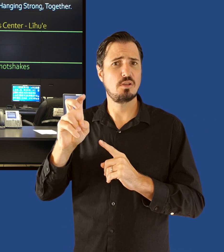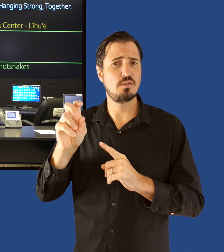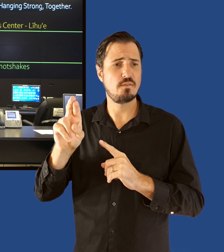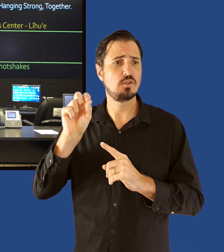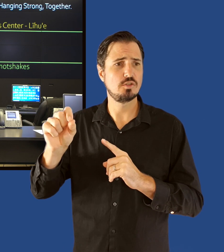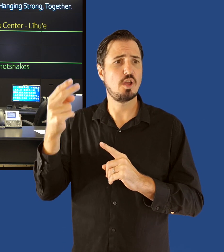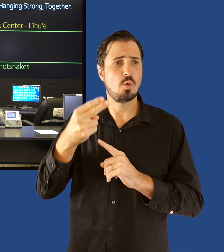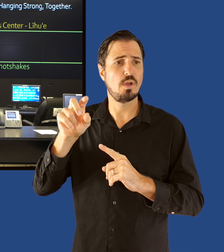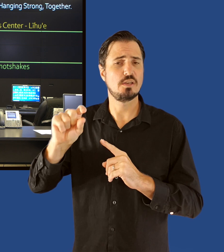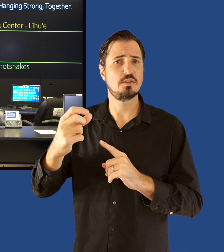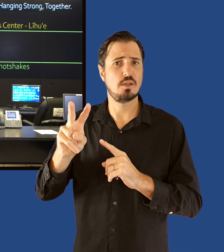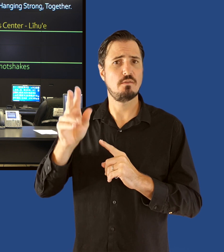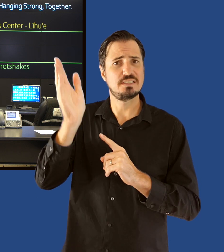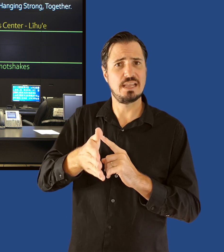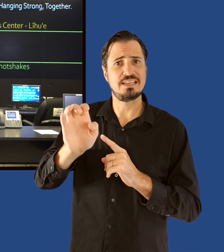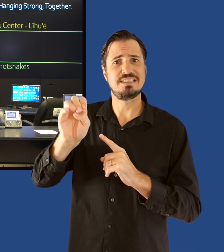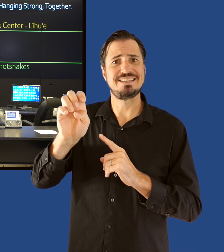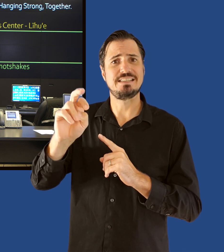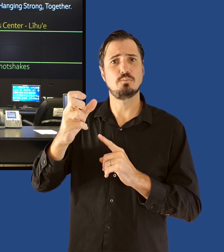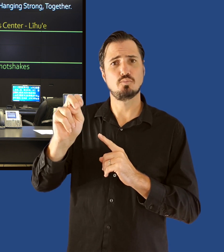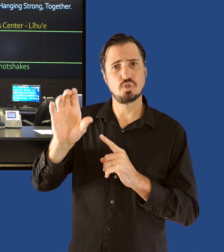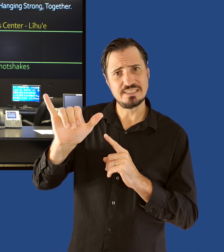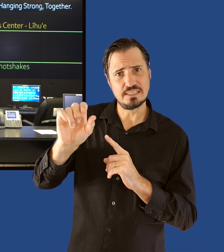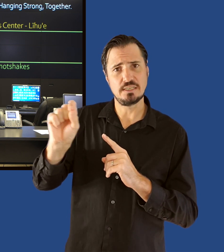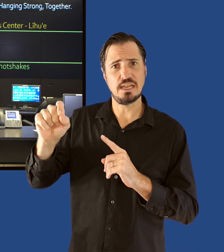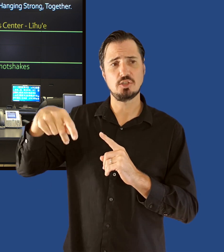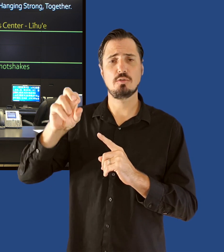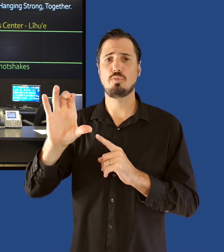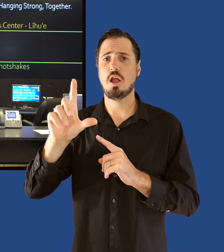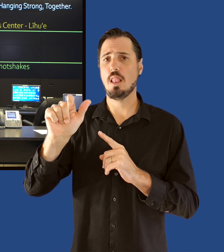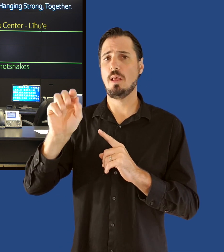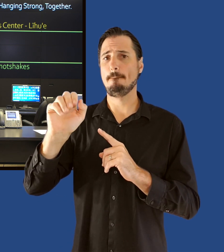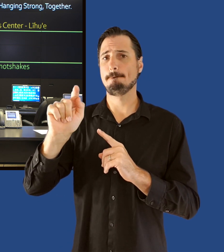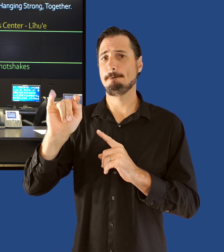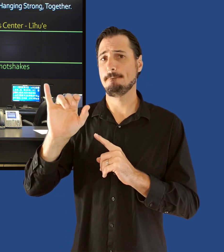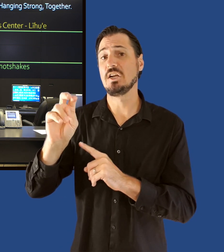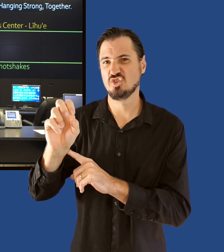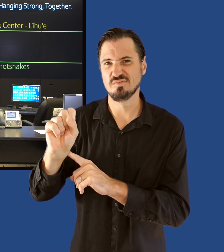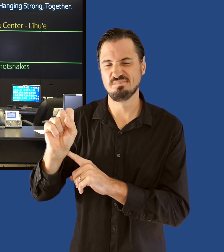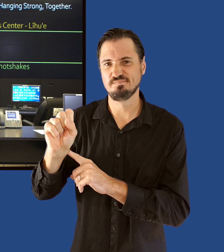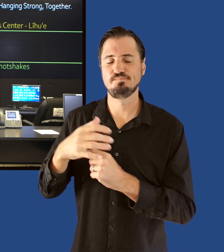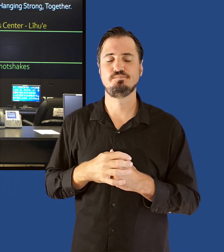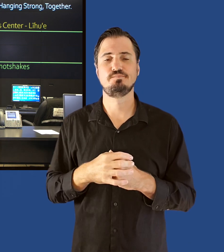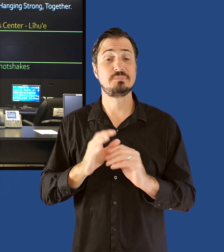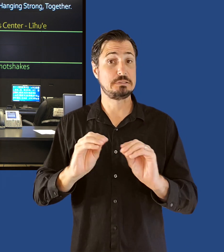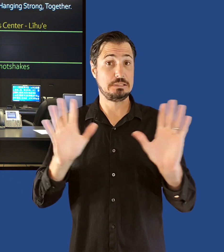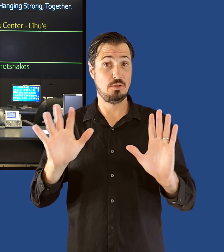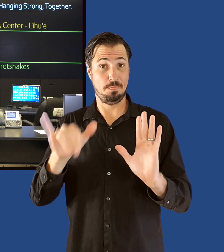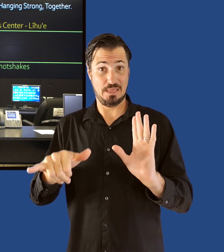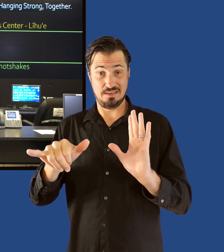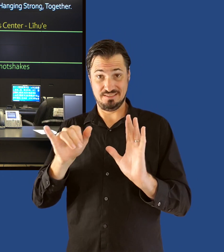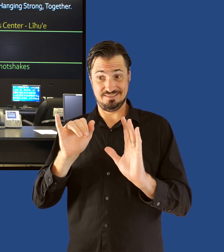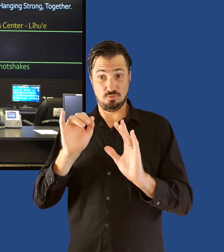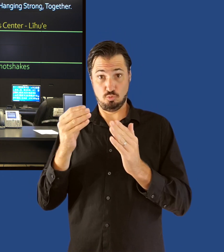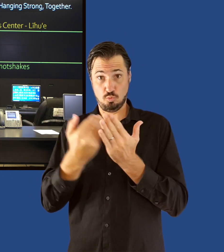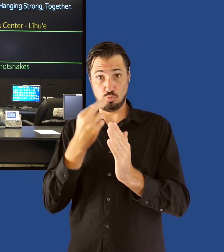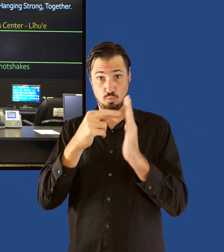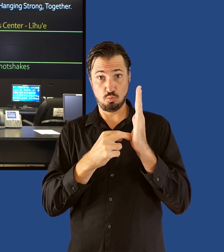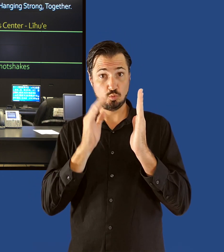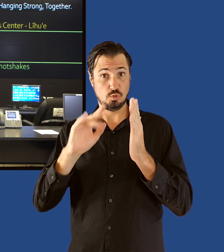To be clear, these changes go into effect tomorrow, Thursday, May 7. You may be hearing of some confusion on the effective date on other islands.